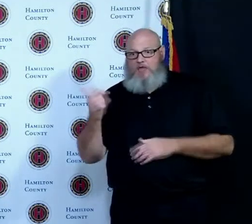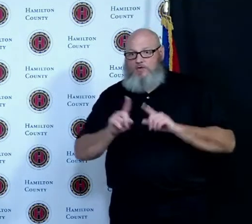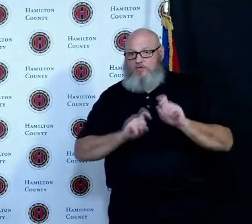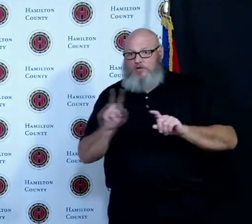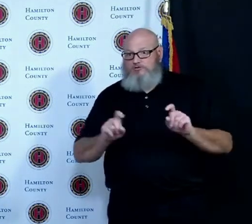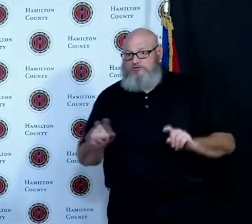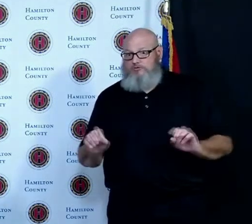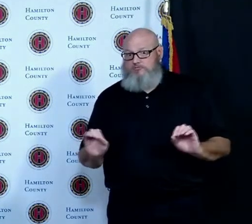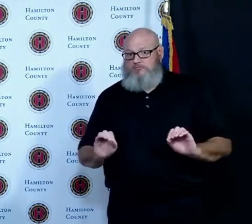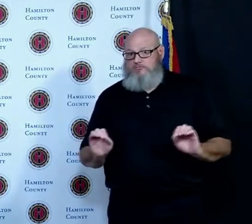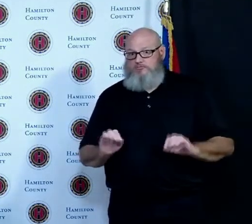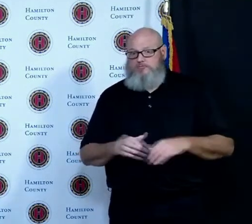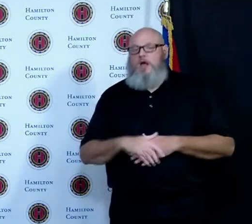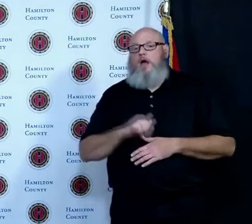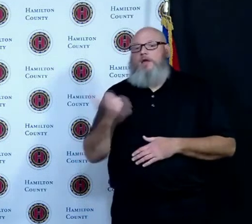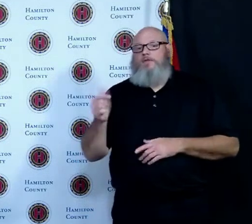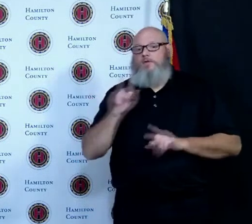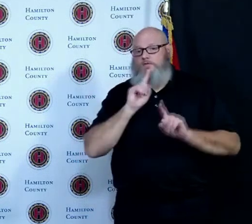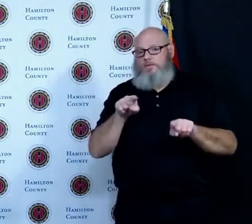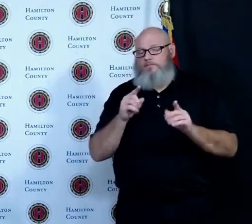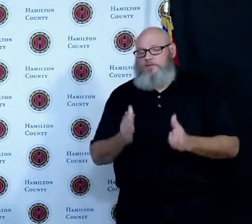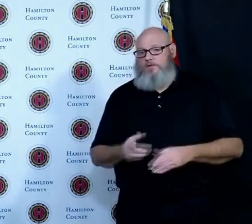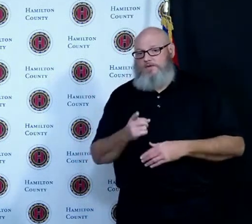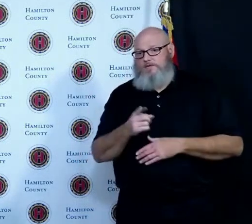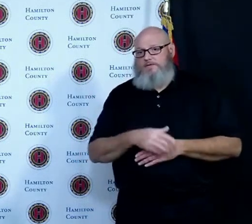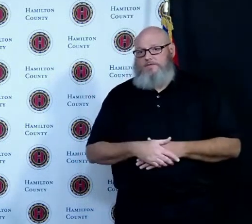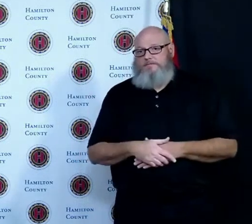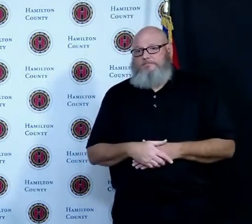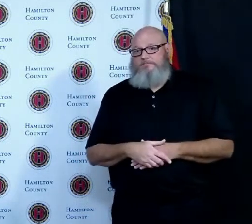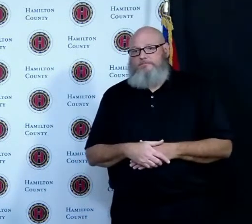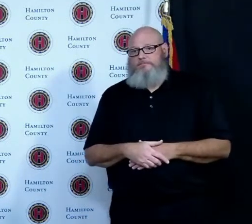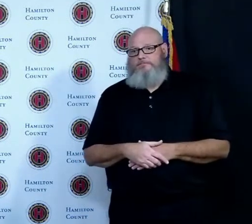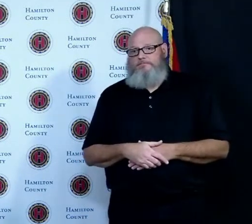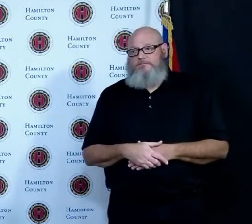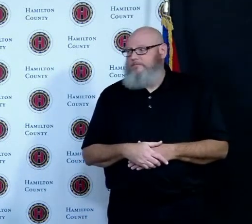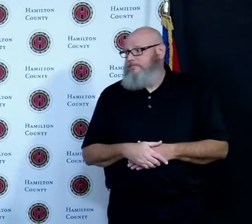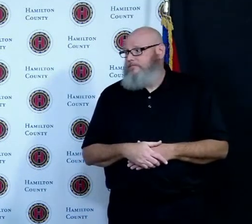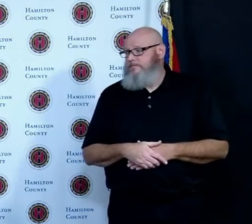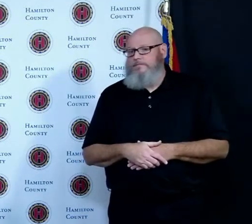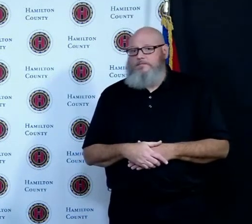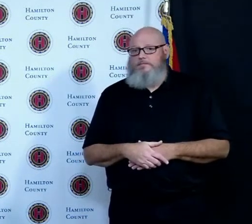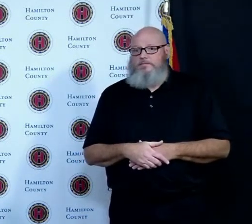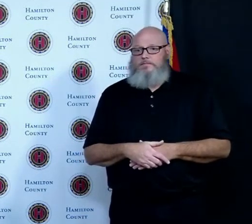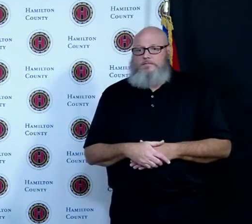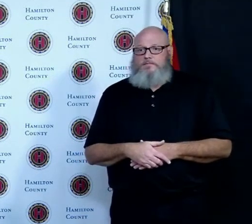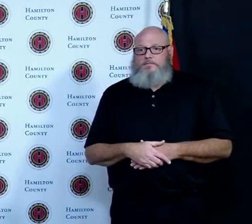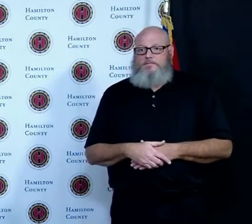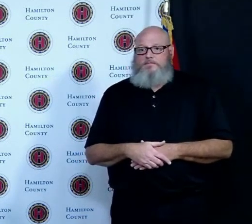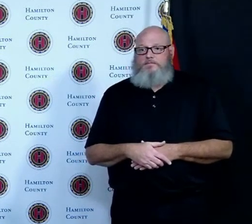great so I want to just zero in on something Commissioner Kesterman that we talked about last week